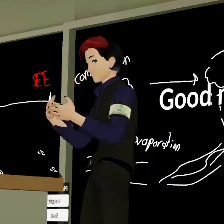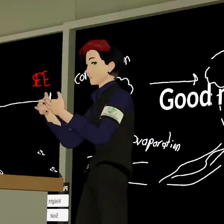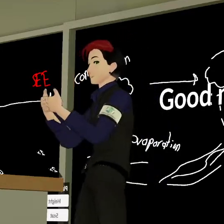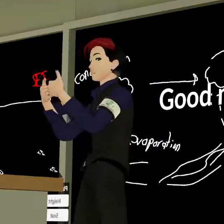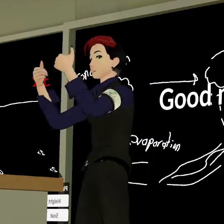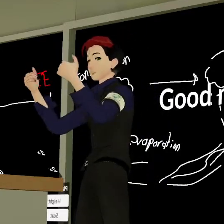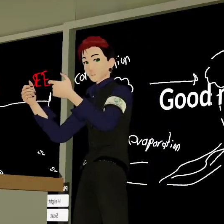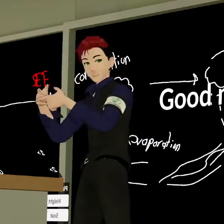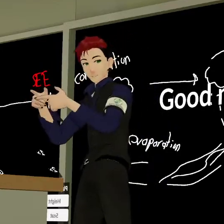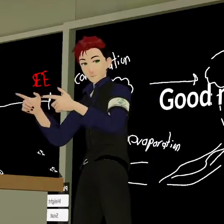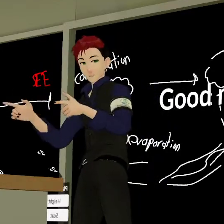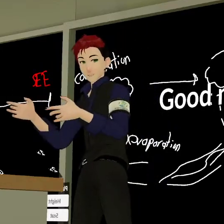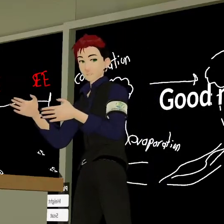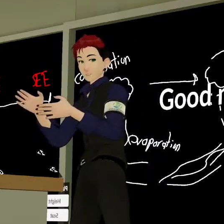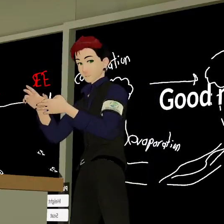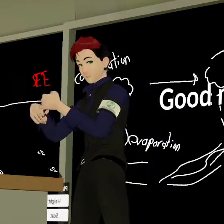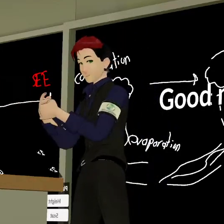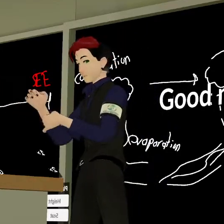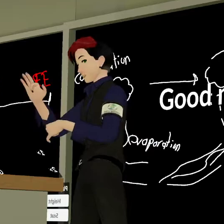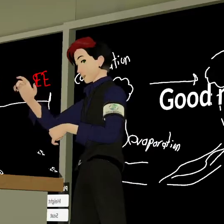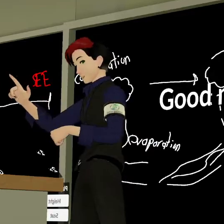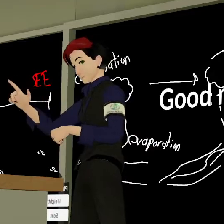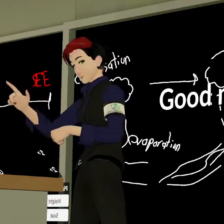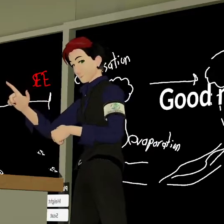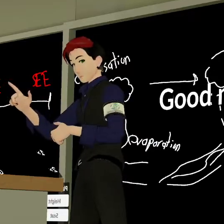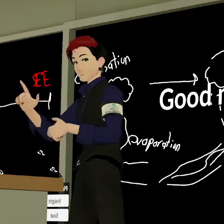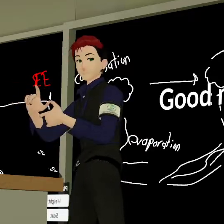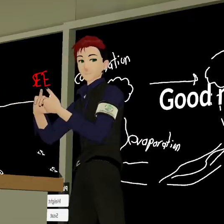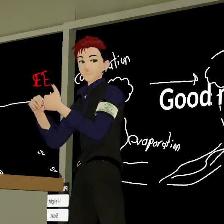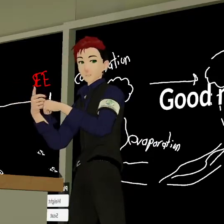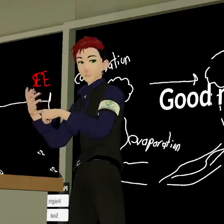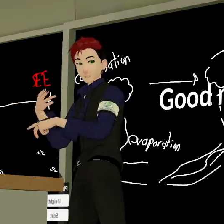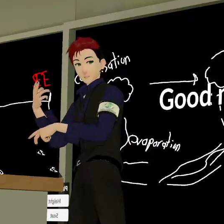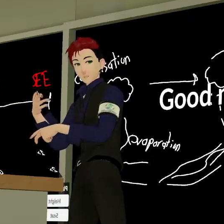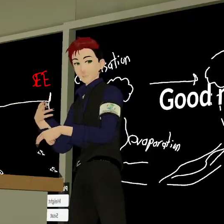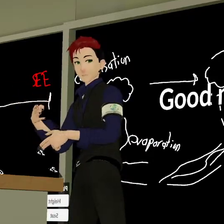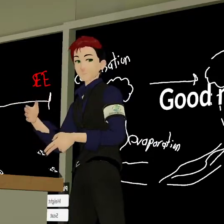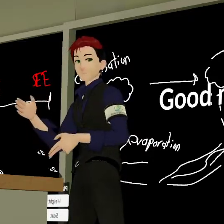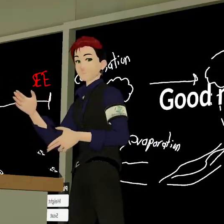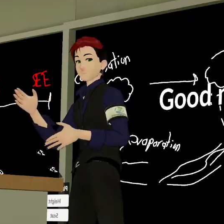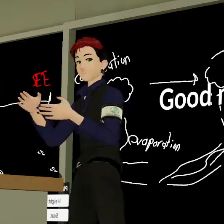there can be a whole separate lesson about classifiers about how to use them